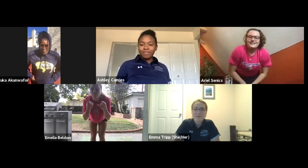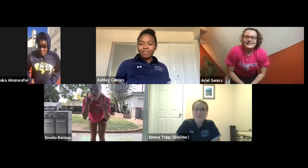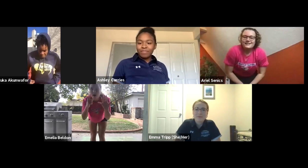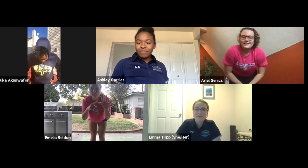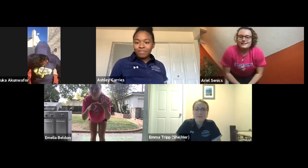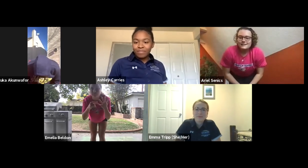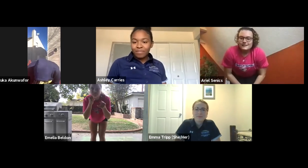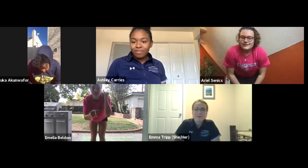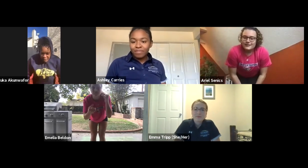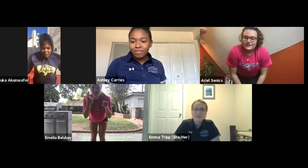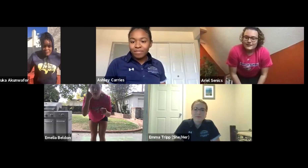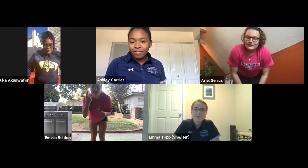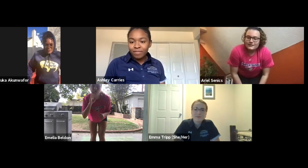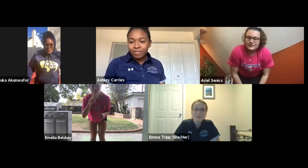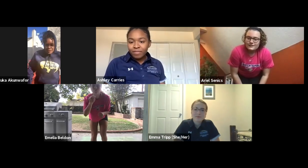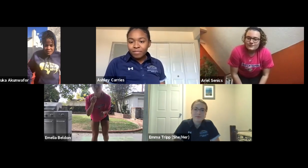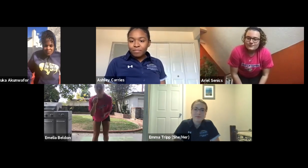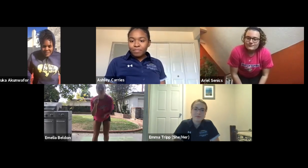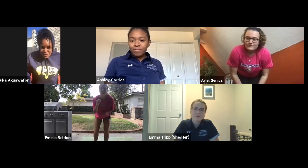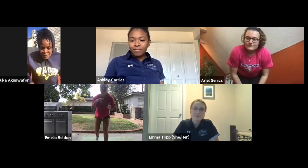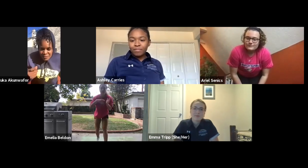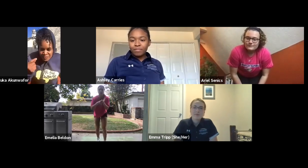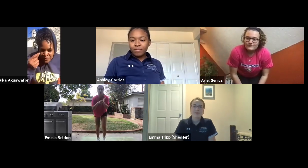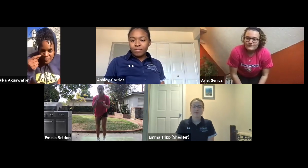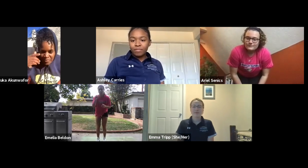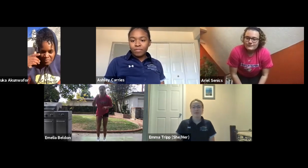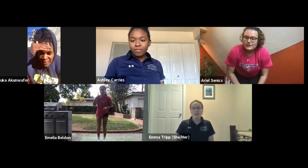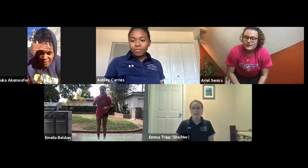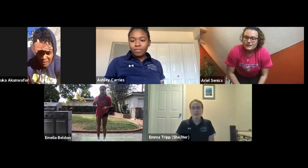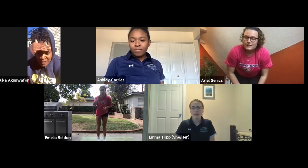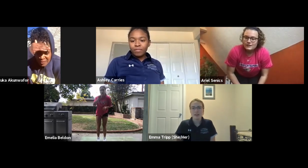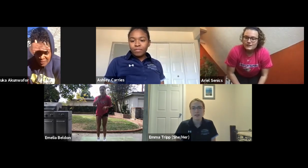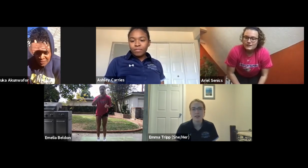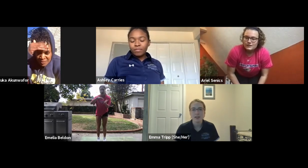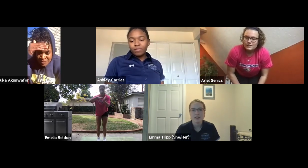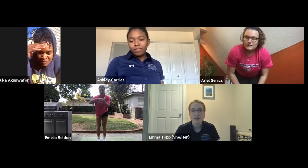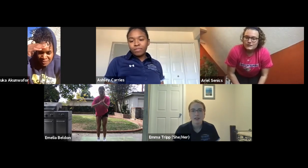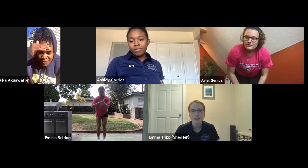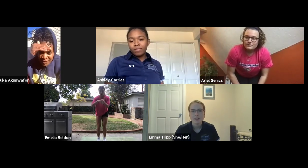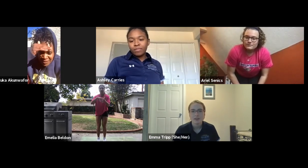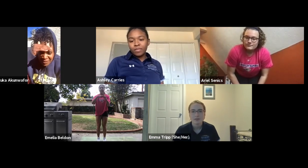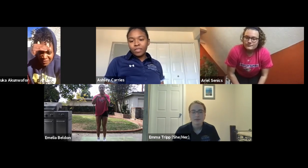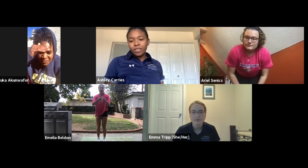The last one is to do a squat and then this, okay?